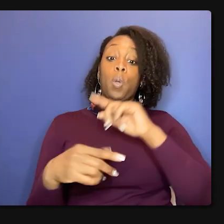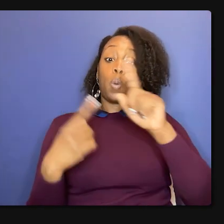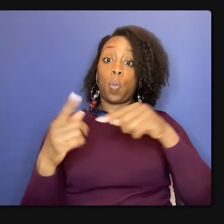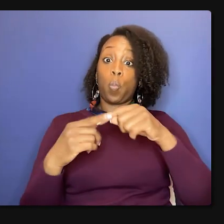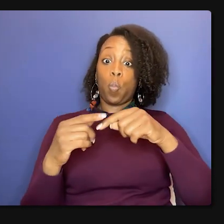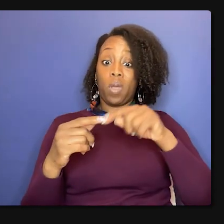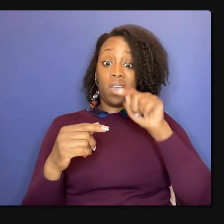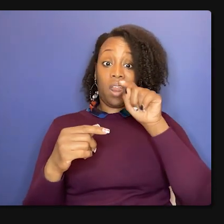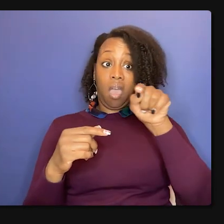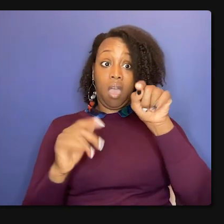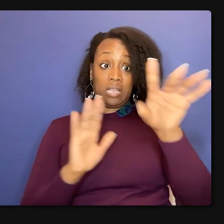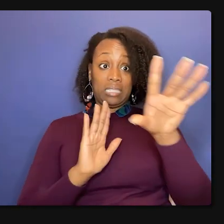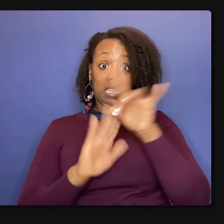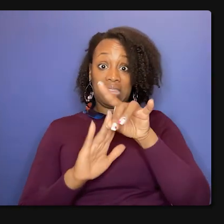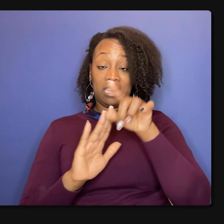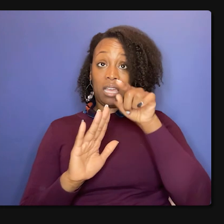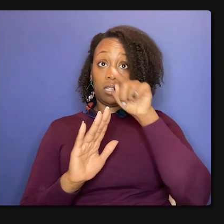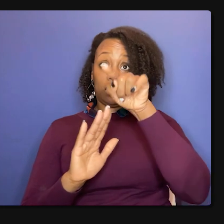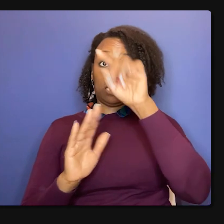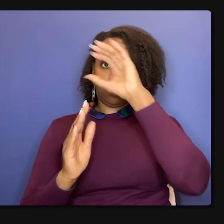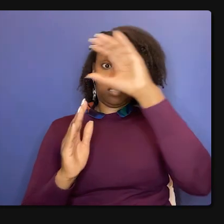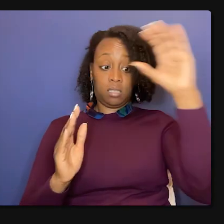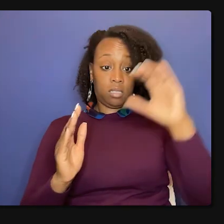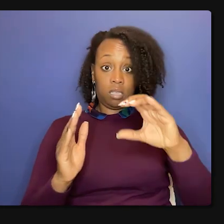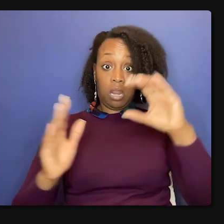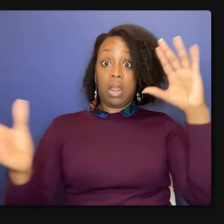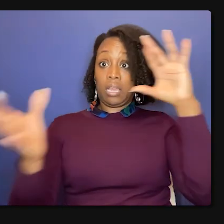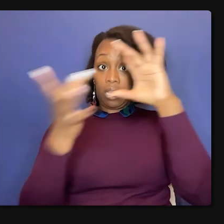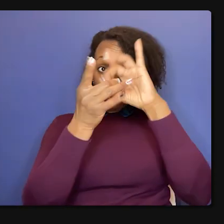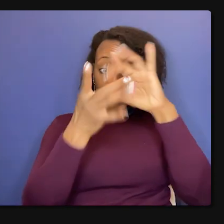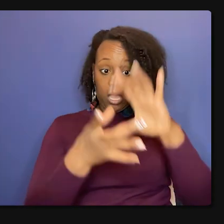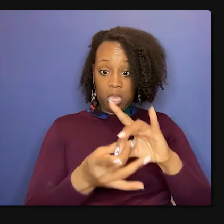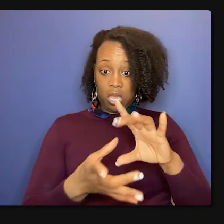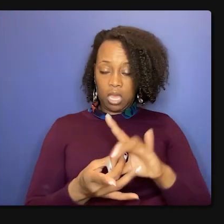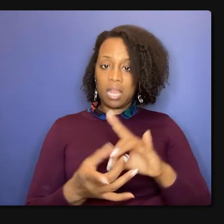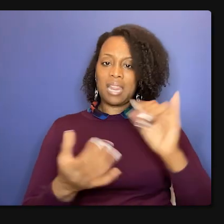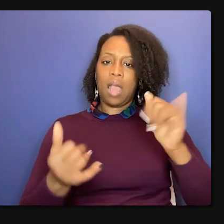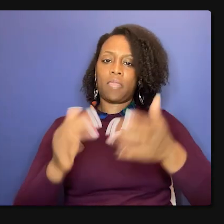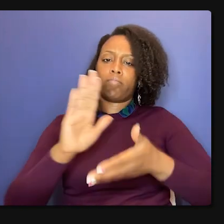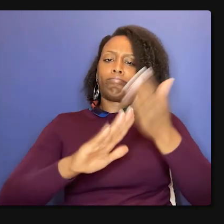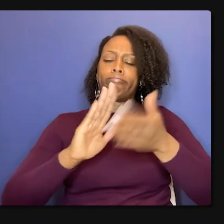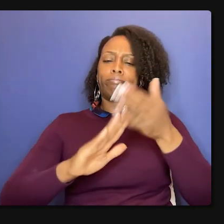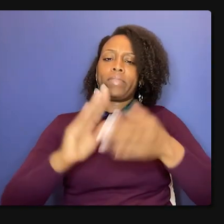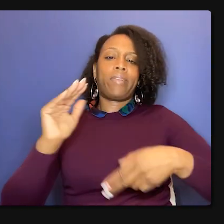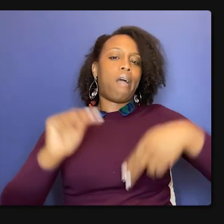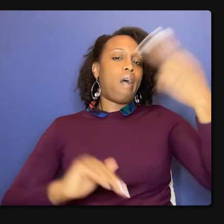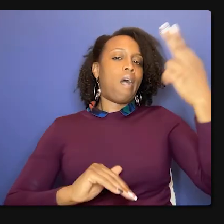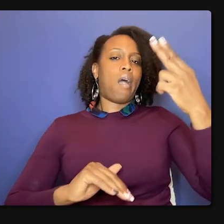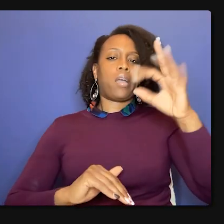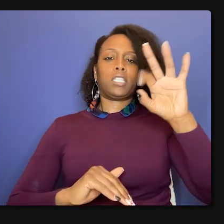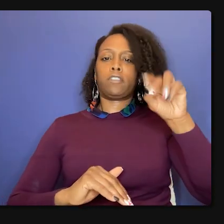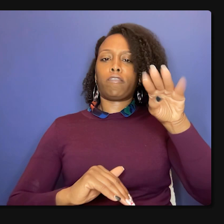And when these consoles are select... are connected, they're now running at the highest frames